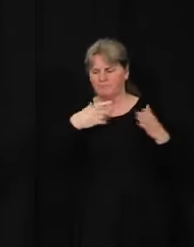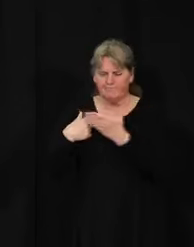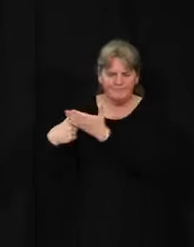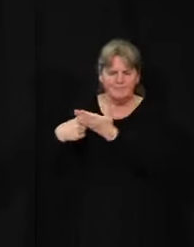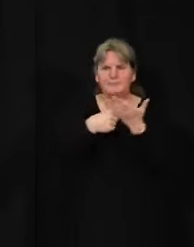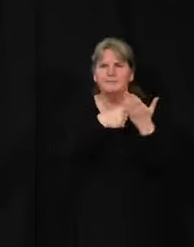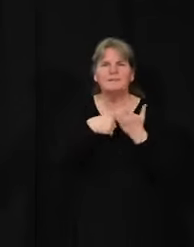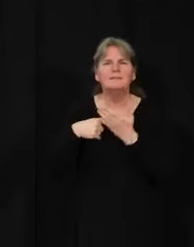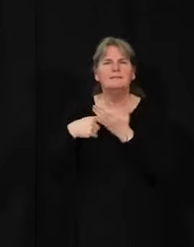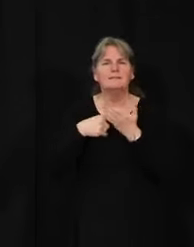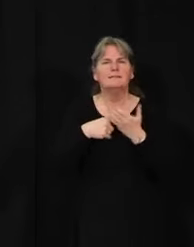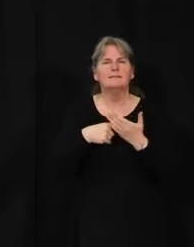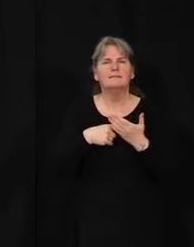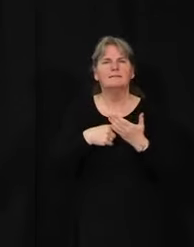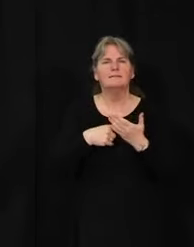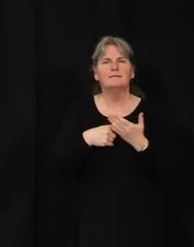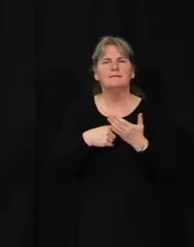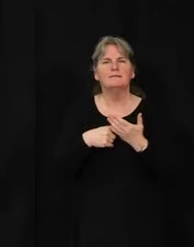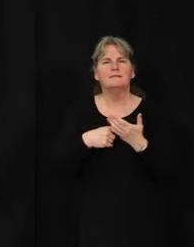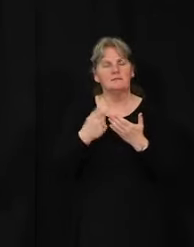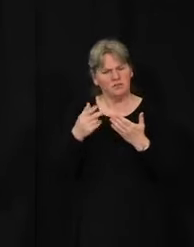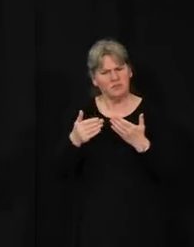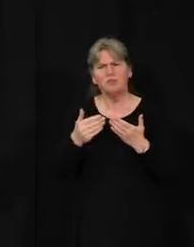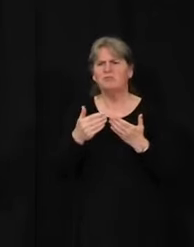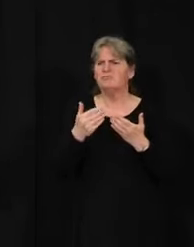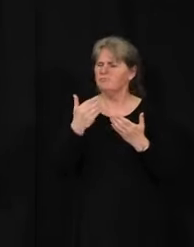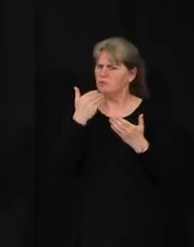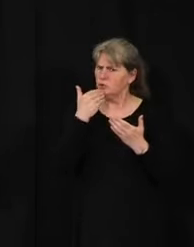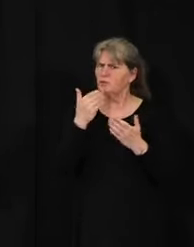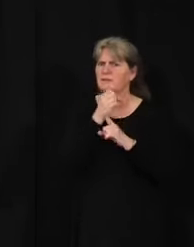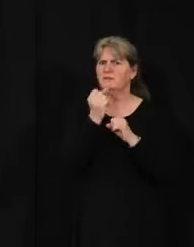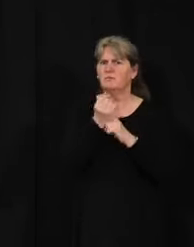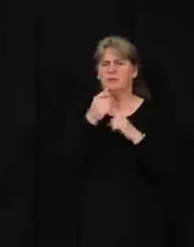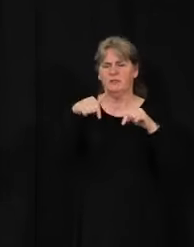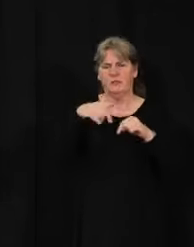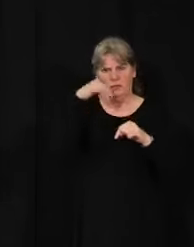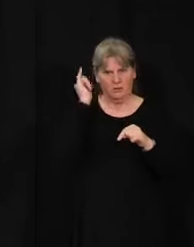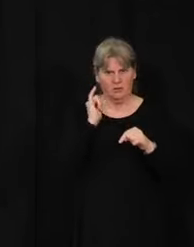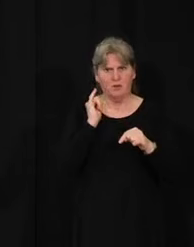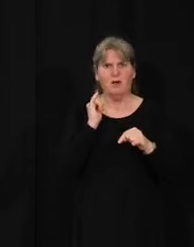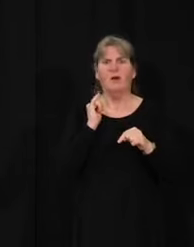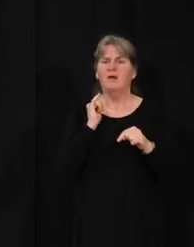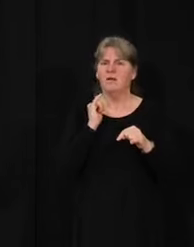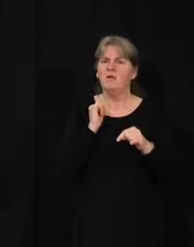recommendations, so again, we are in a good place because we did not have to unravel as many